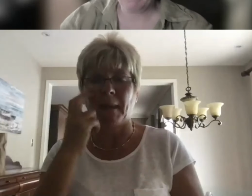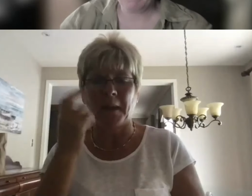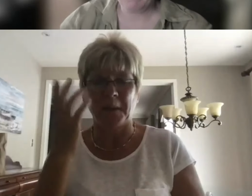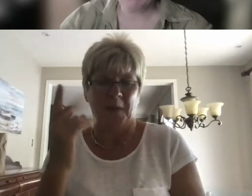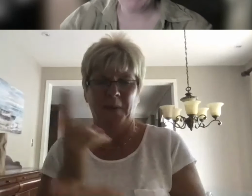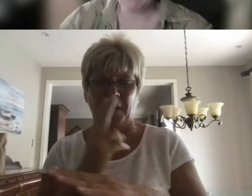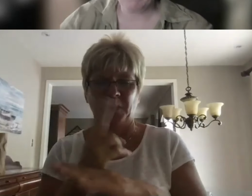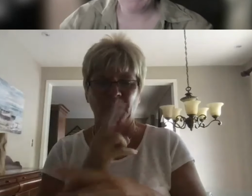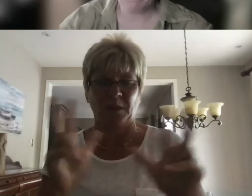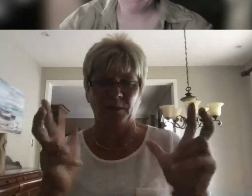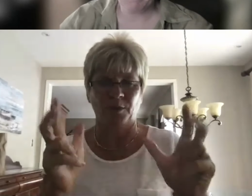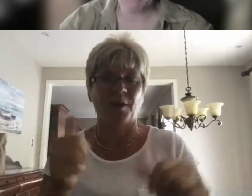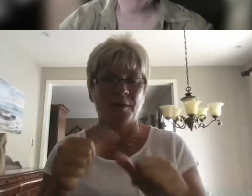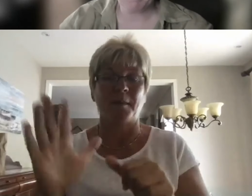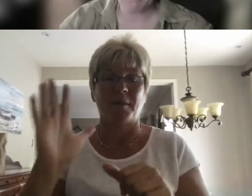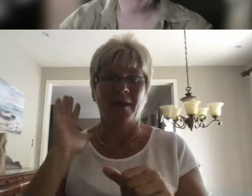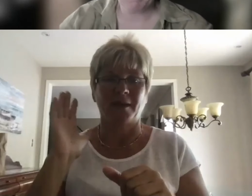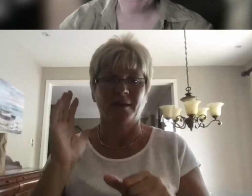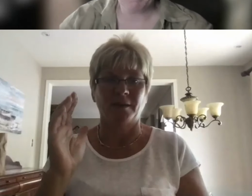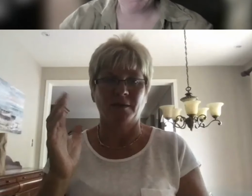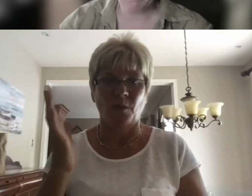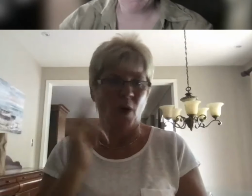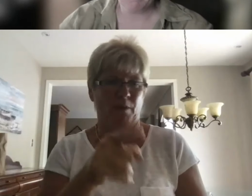"Well, why do you want to use one?"